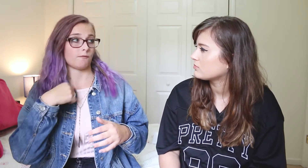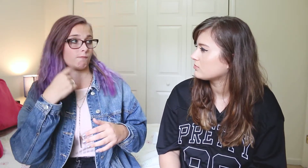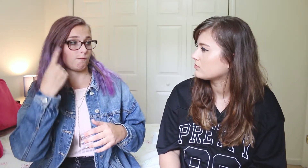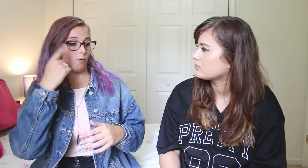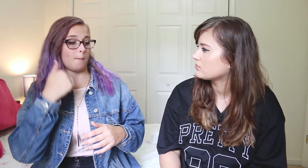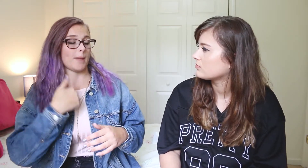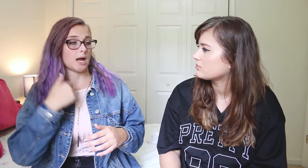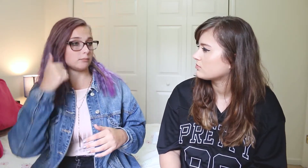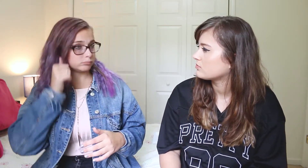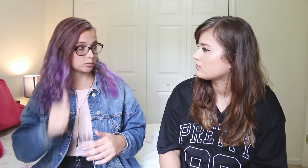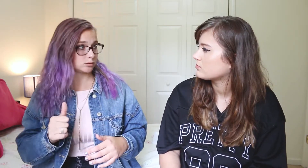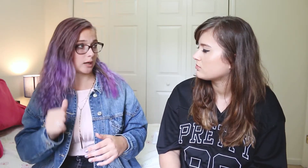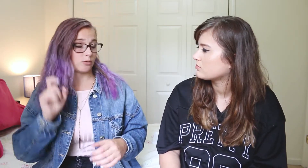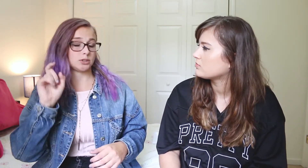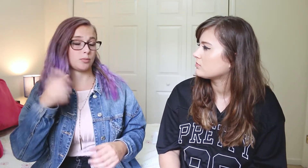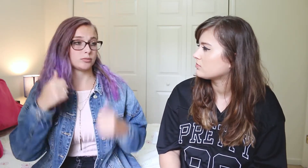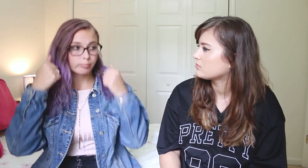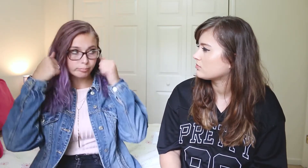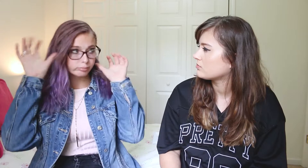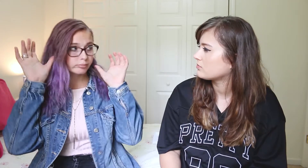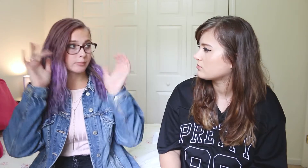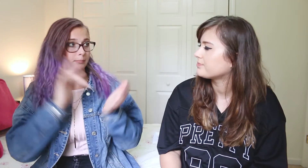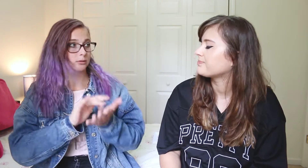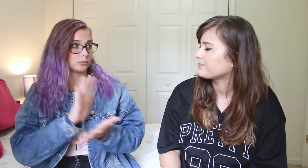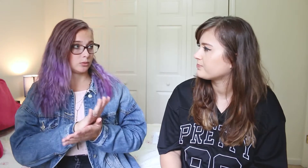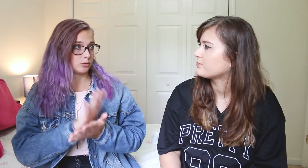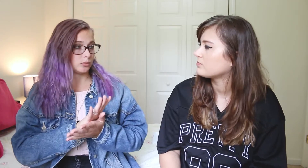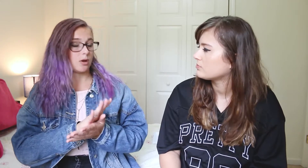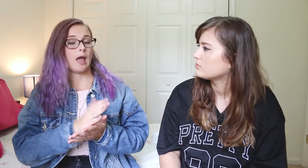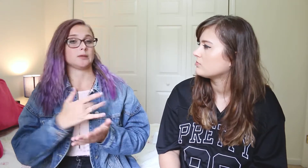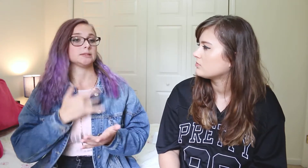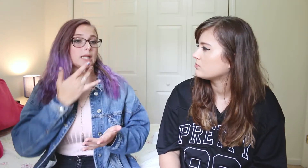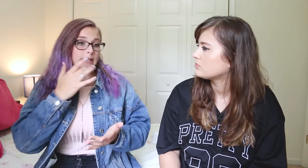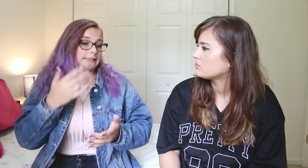for my hearing loss I was supposed to be profoundly deaf by middle school,